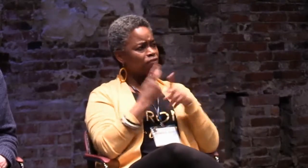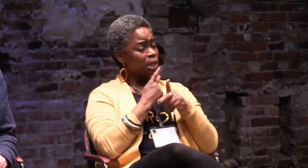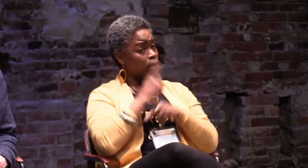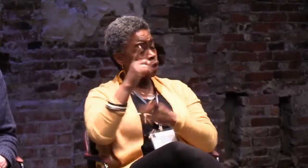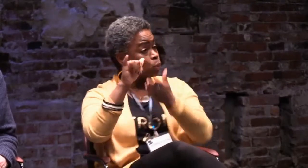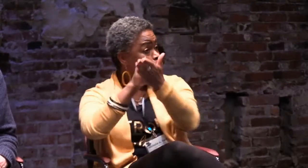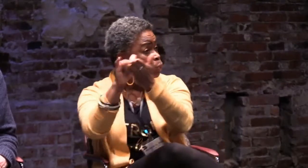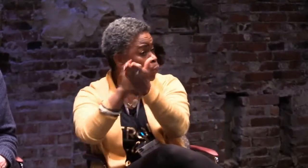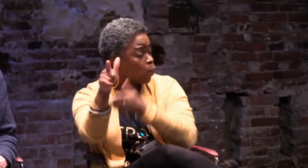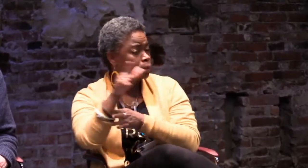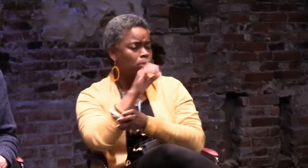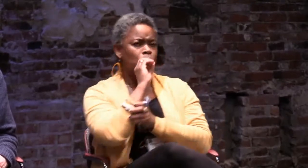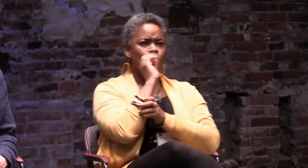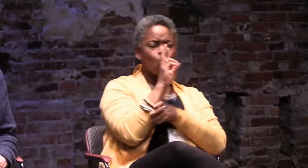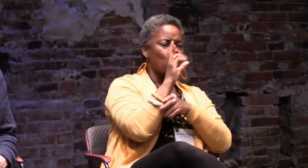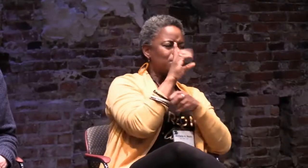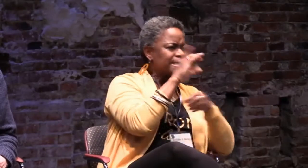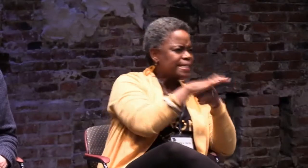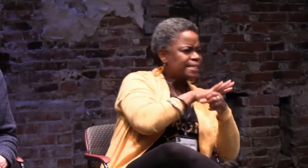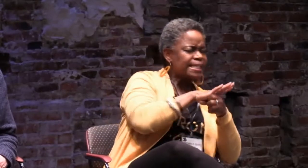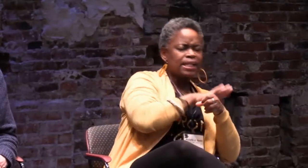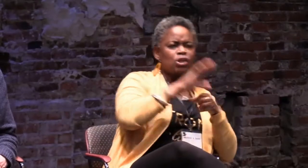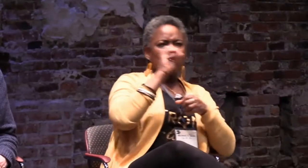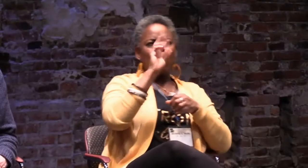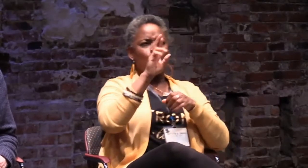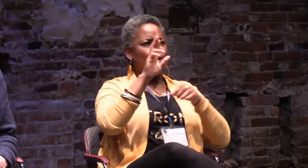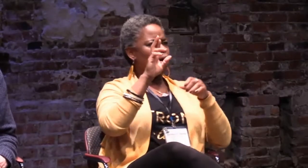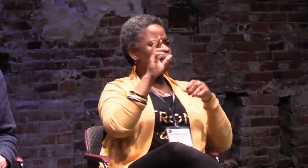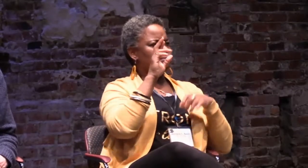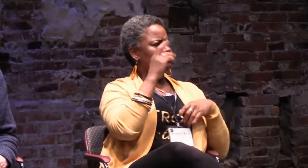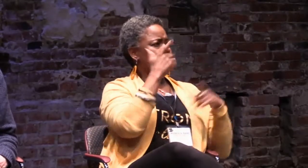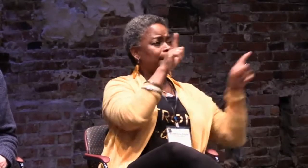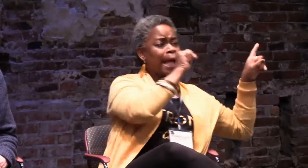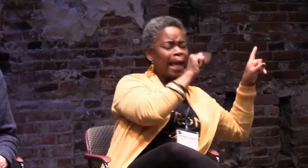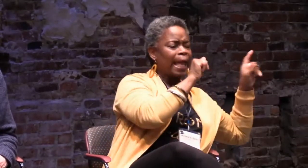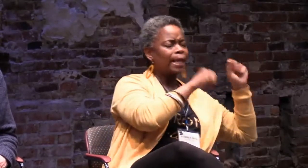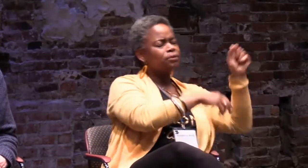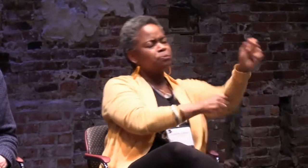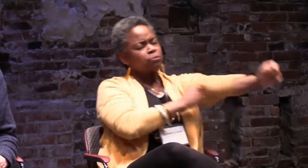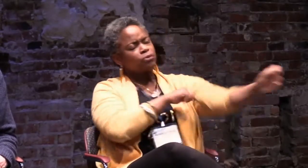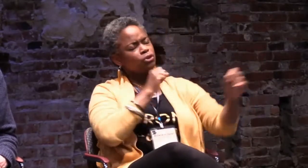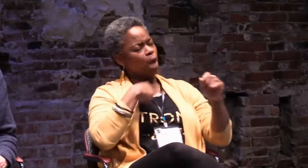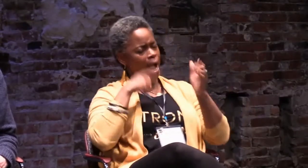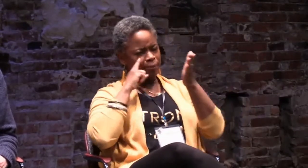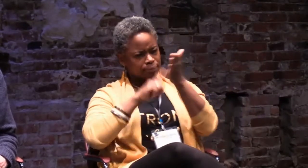I had to consider what my next step was. Was it gonna be in New York or D.C., L.A.?